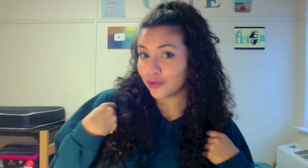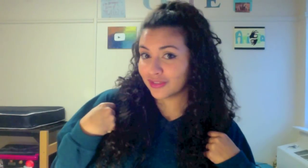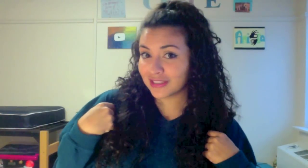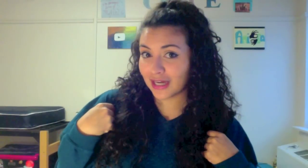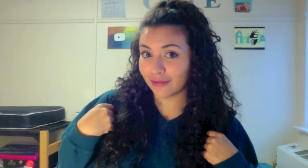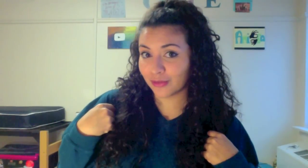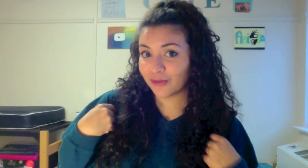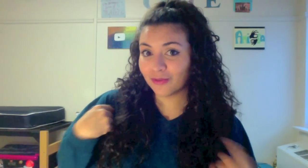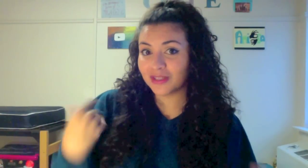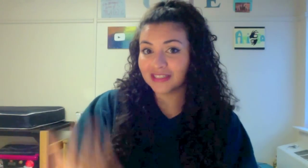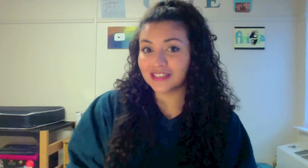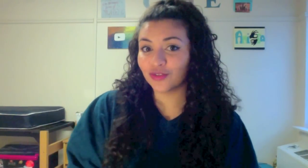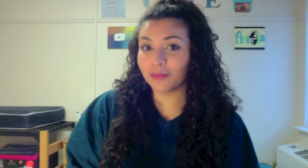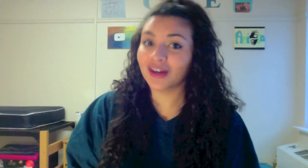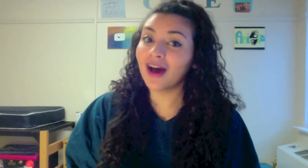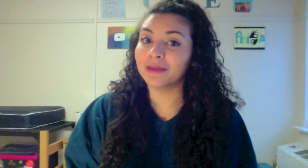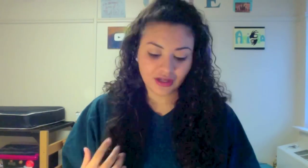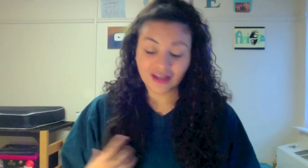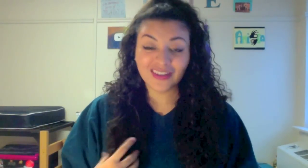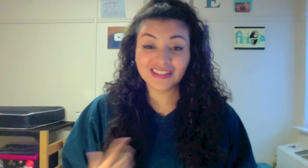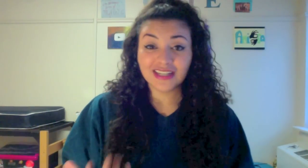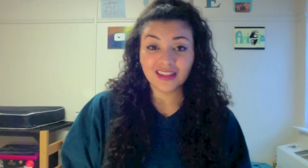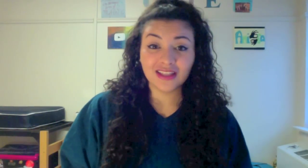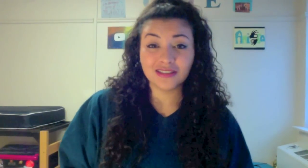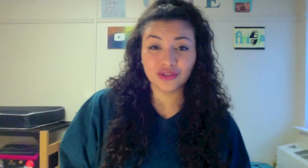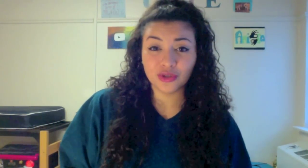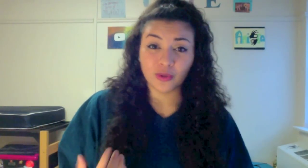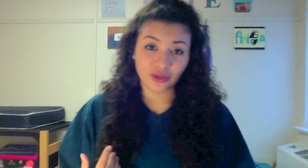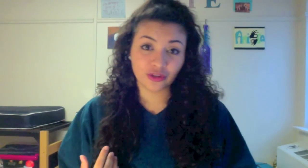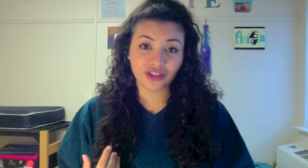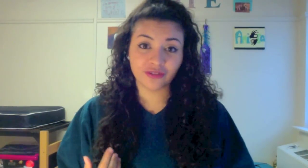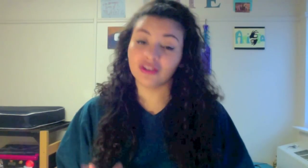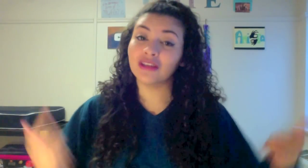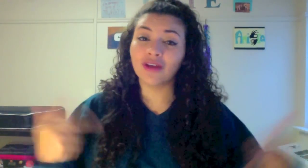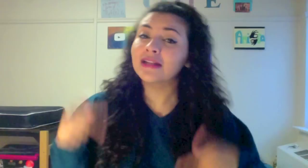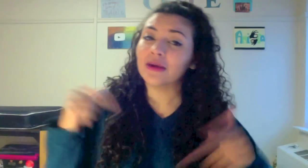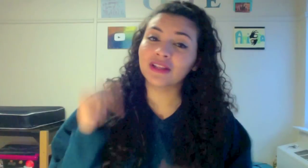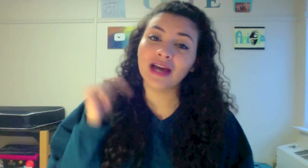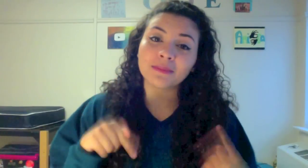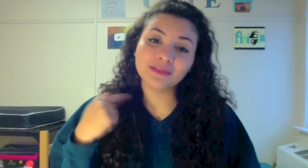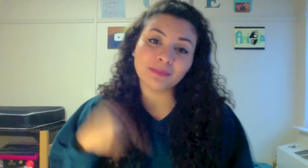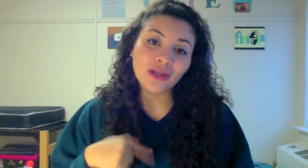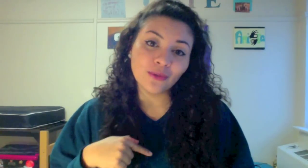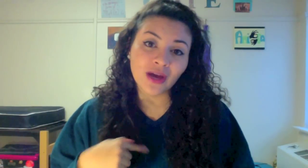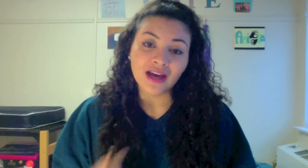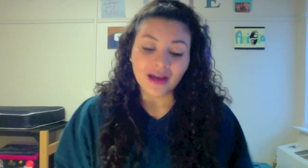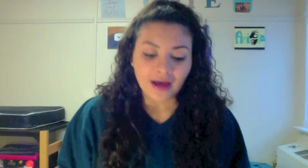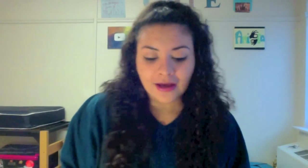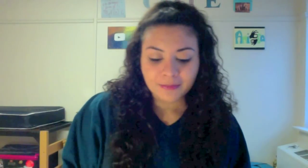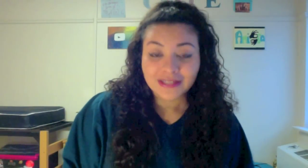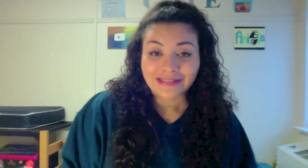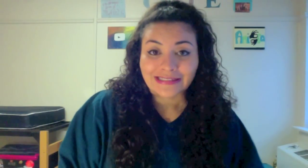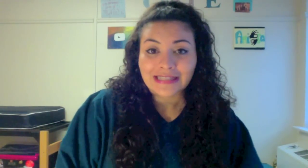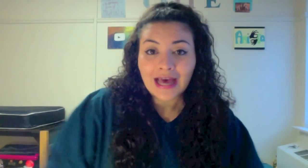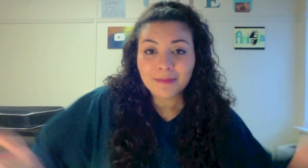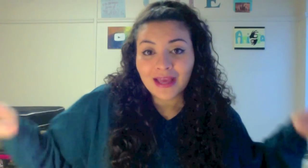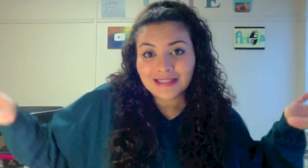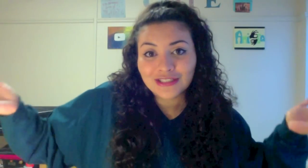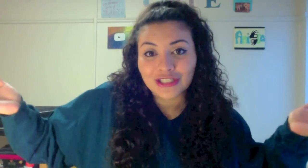reason I've learned from this is from the comments. If I say anything that isn't true or you learned differently. Write it down in the comments below! because Im not a teacher.